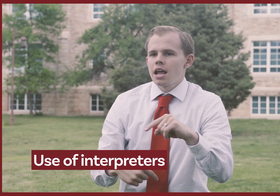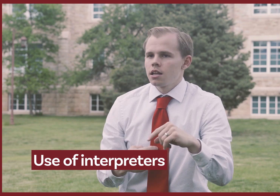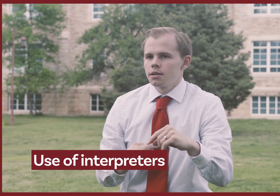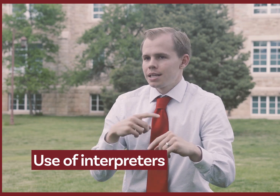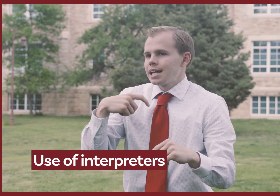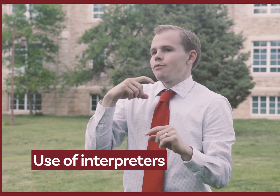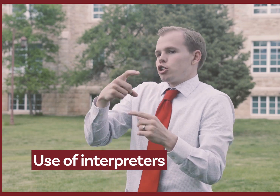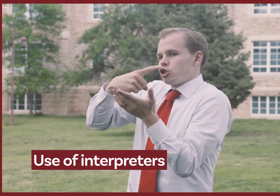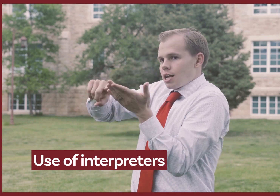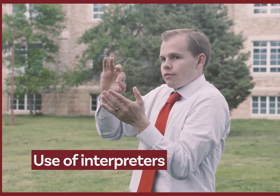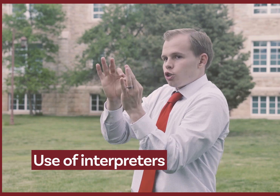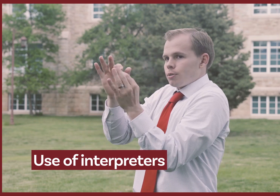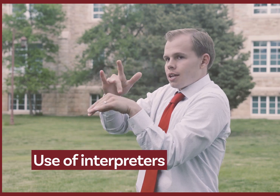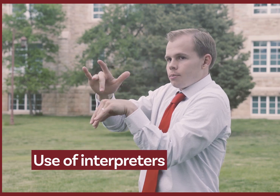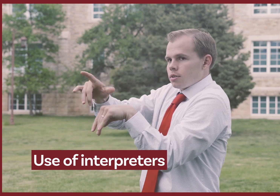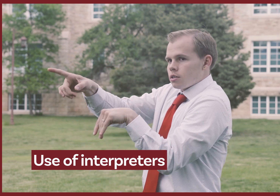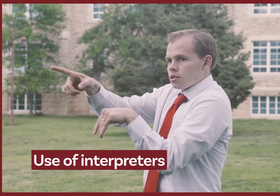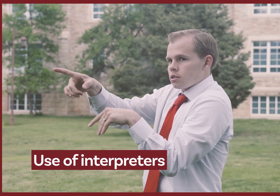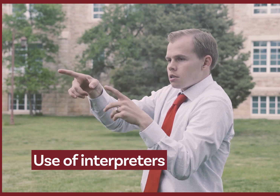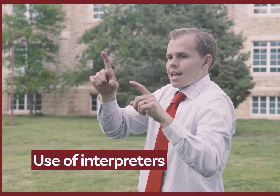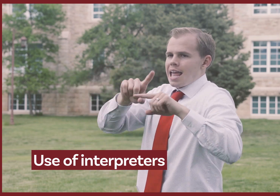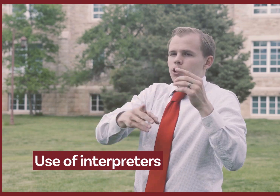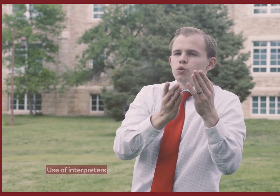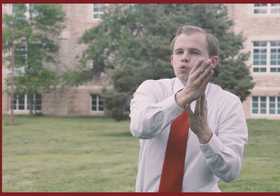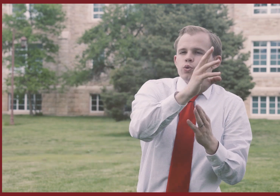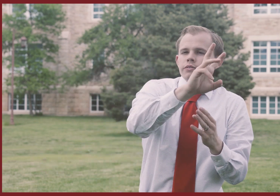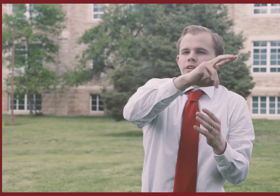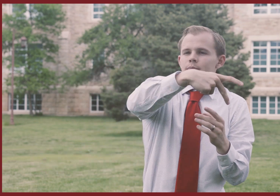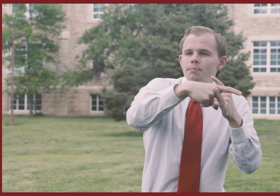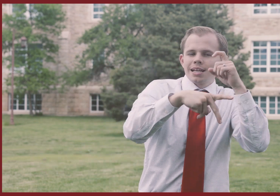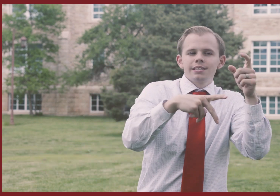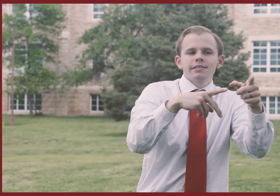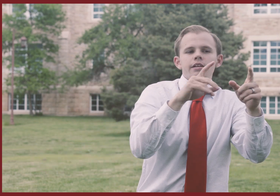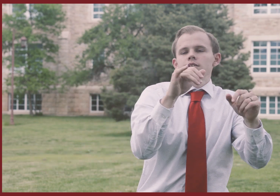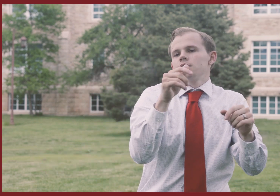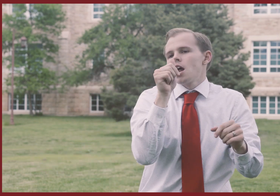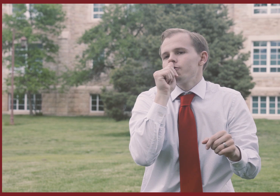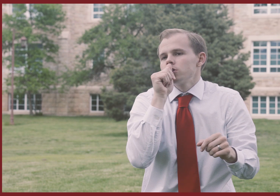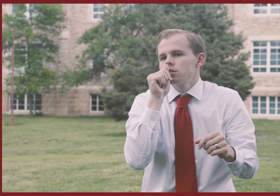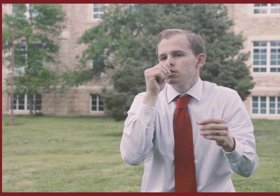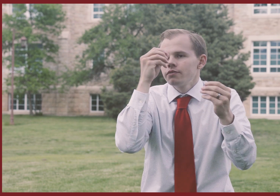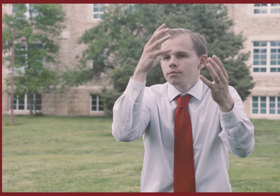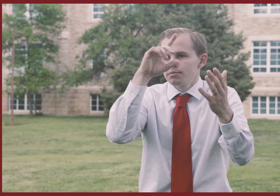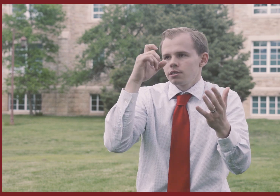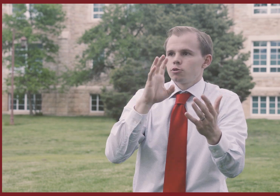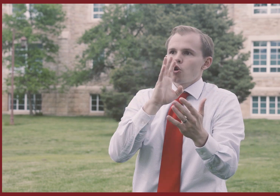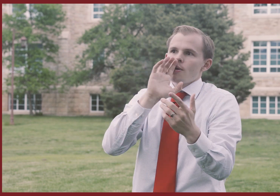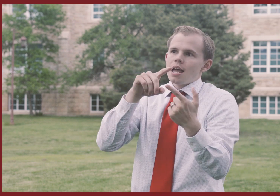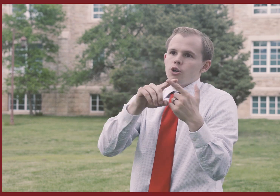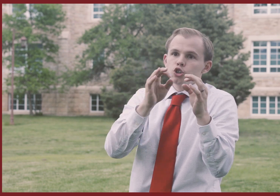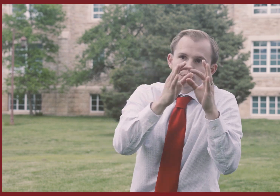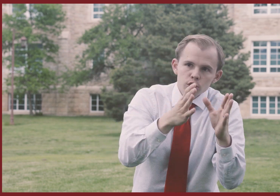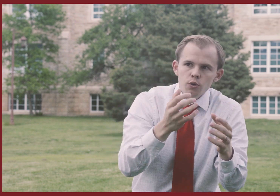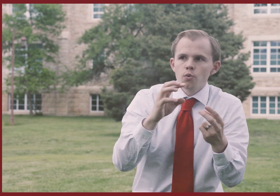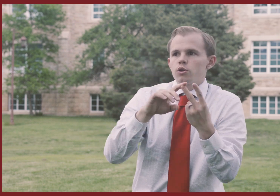now, I can't. I've got to make sure an interpreter is available and I can't go through VP because of confidentiality. You know we might be talking about that